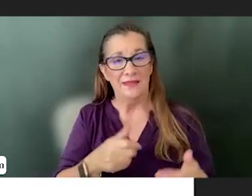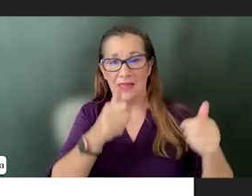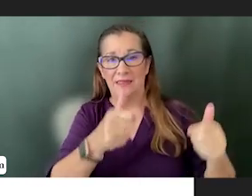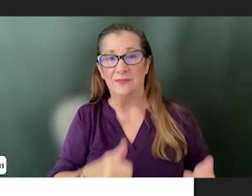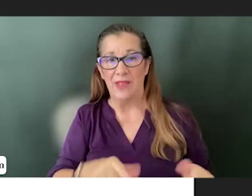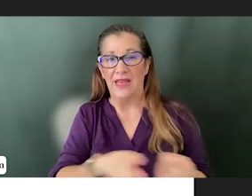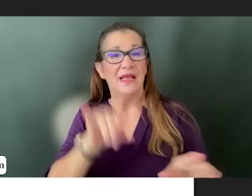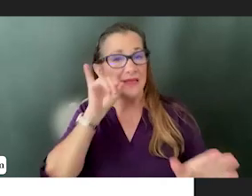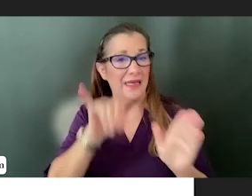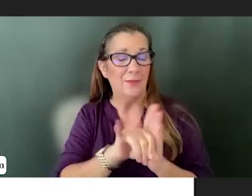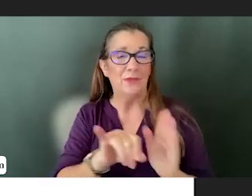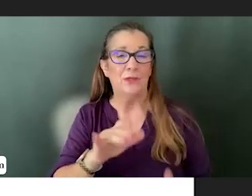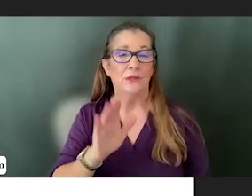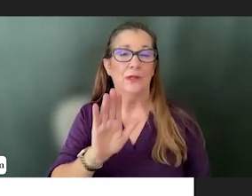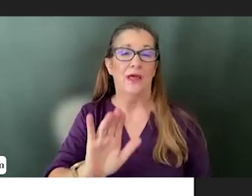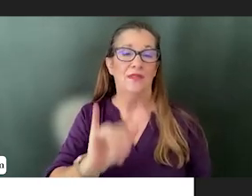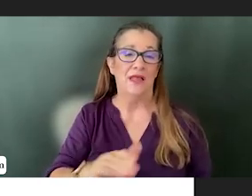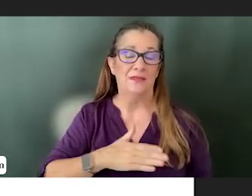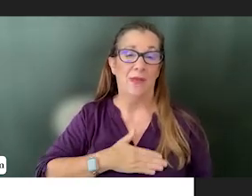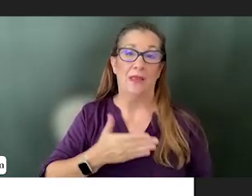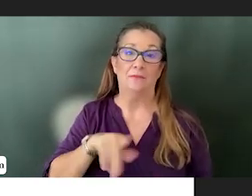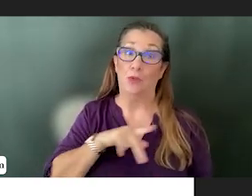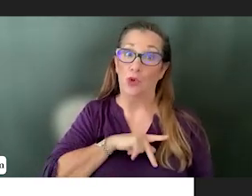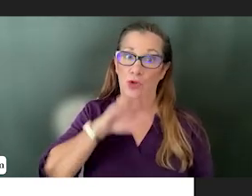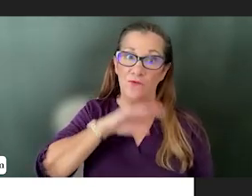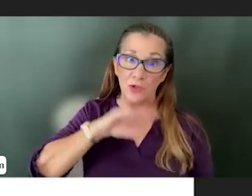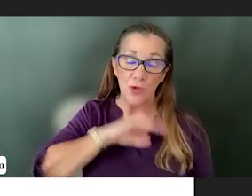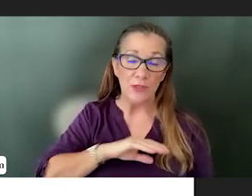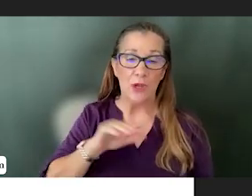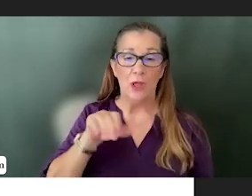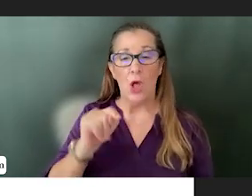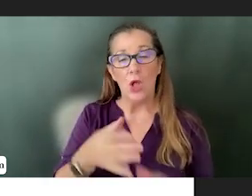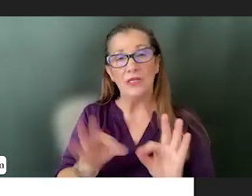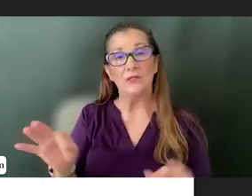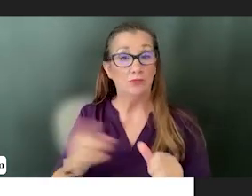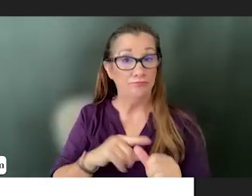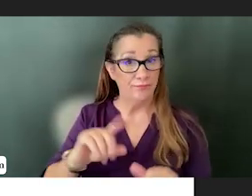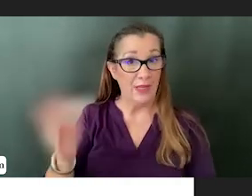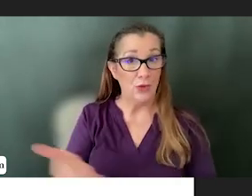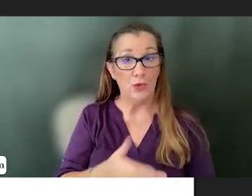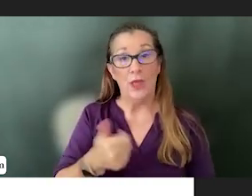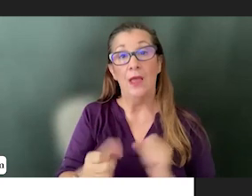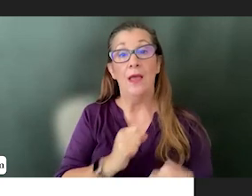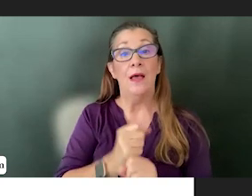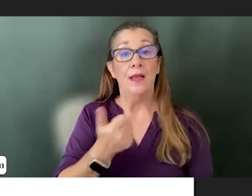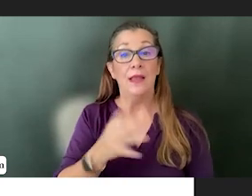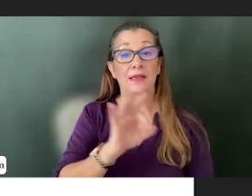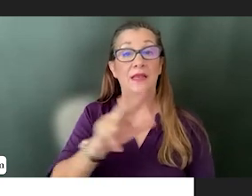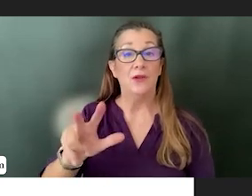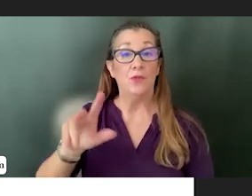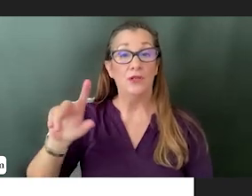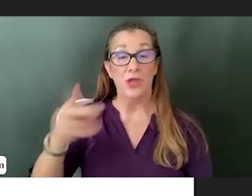It's one of my personal frustrations. Alt text was originally introduced in 1993 with HTML 1.2.